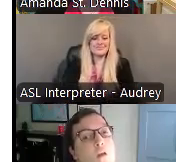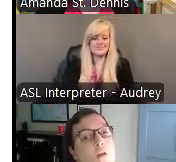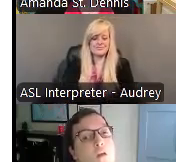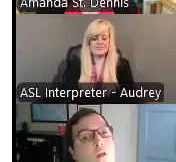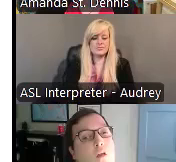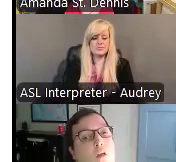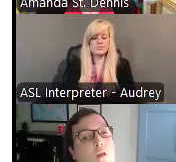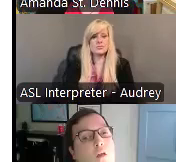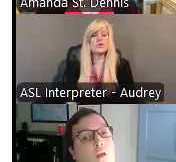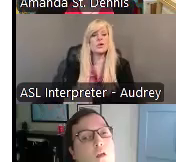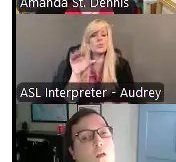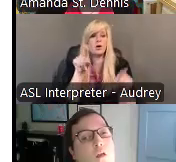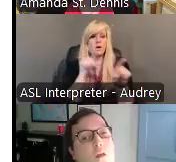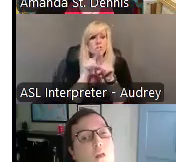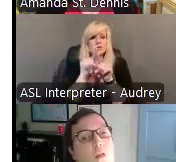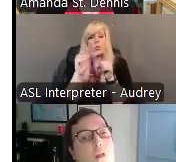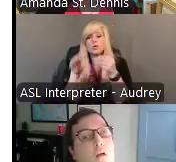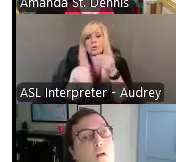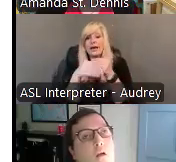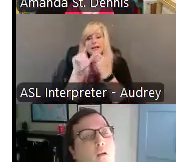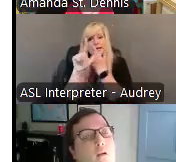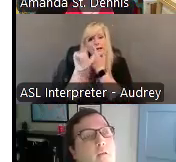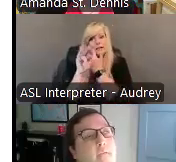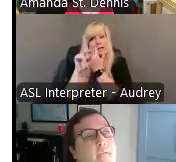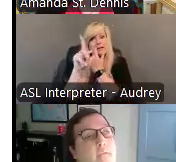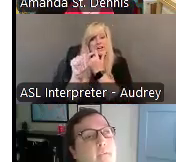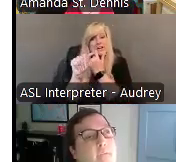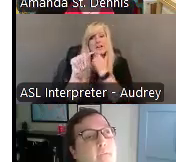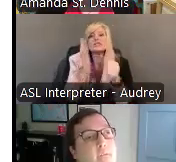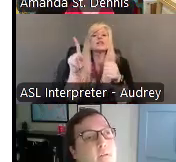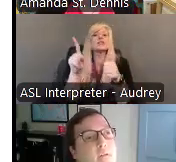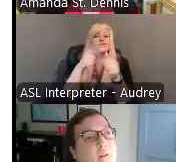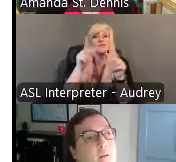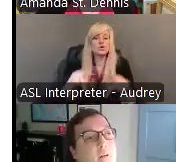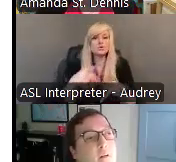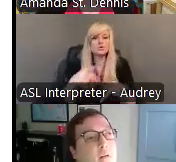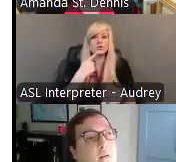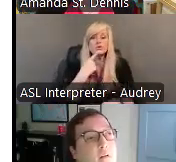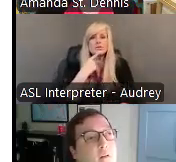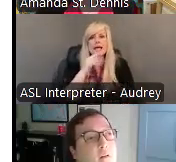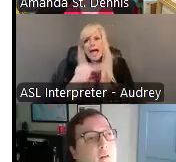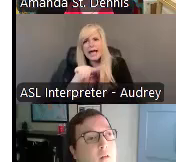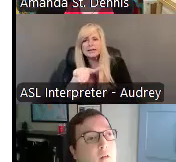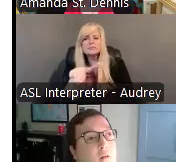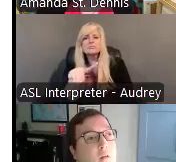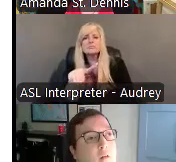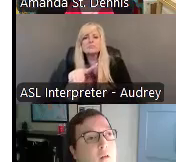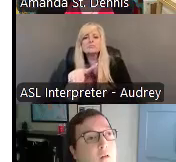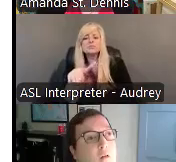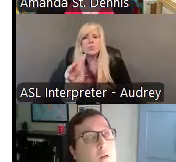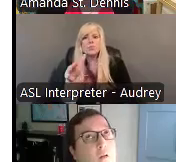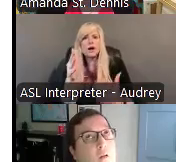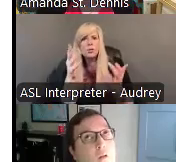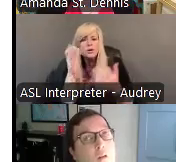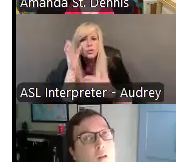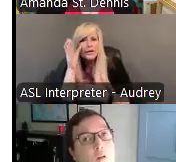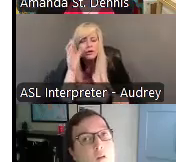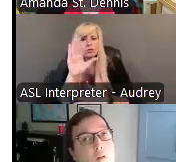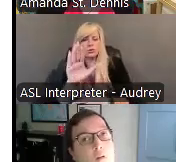was also one of the first people to actually say to us, “Hey, can I share your KT tool with people